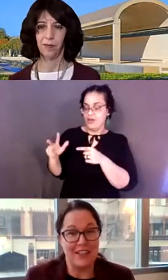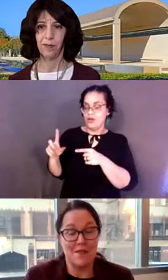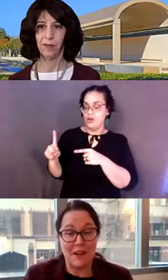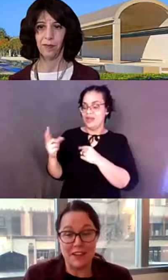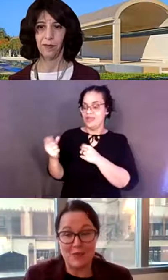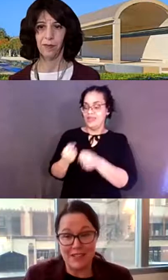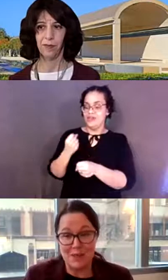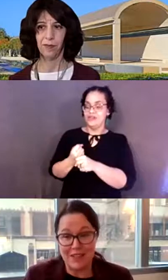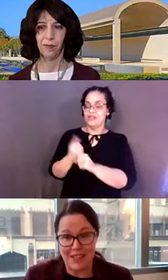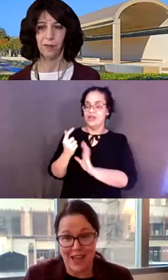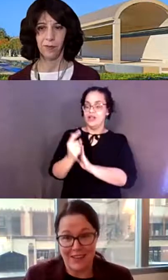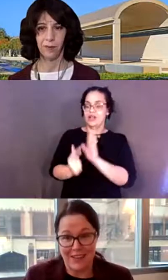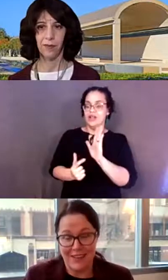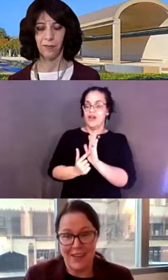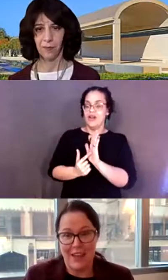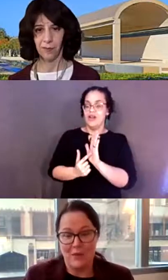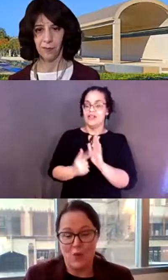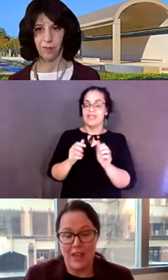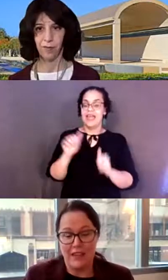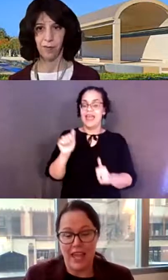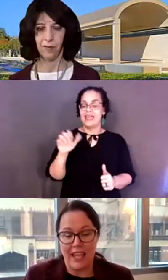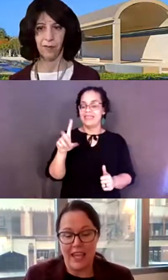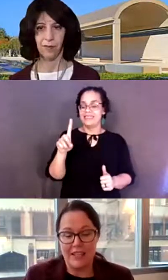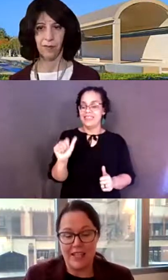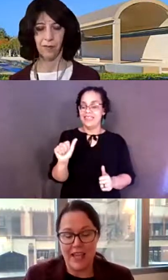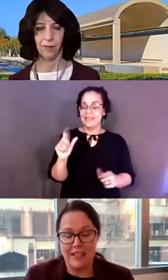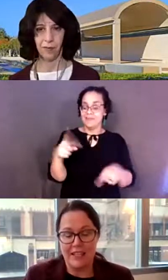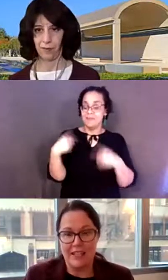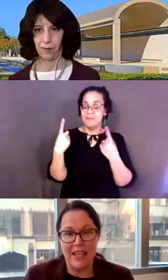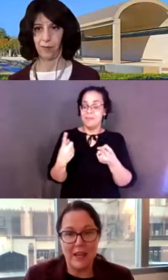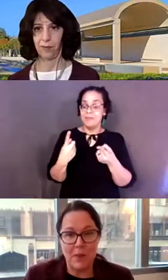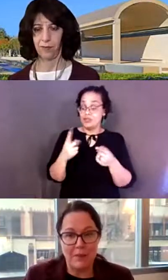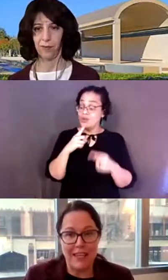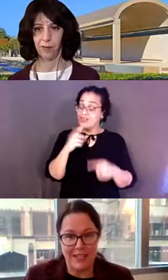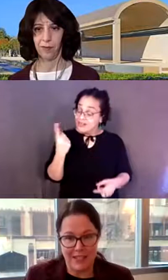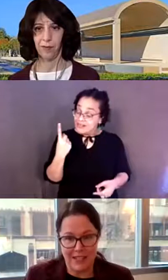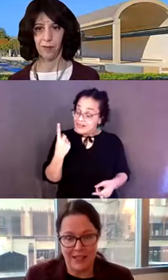Americans with Disabilities Act.